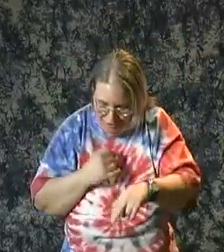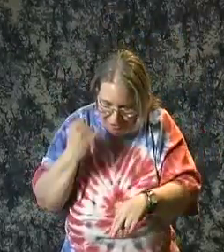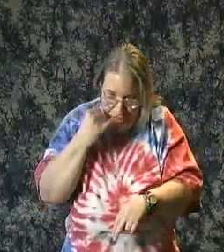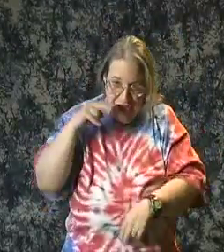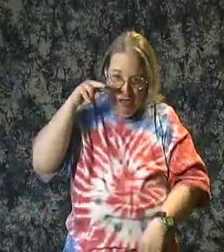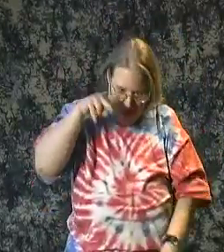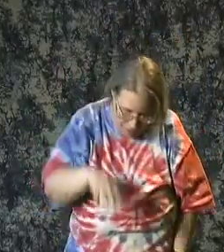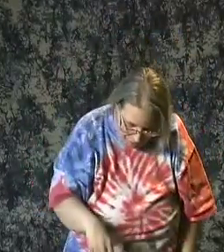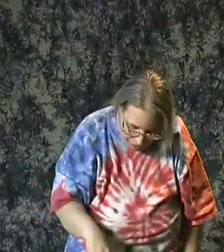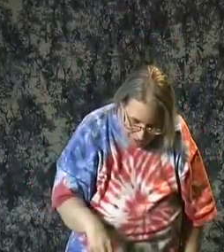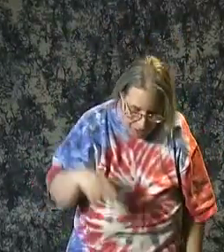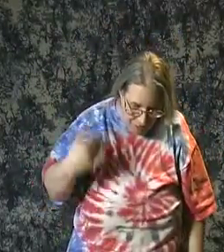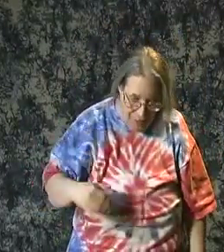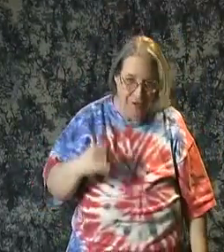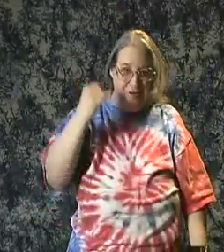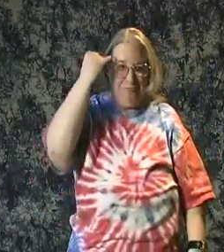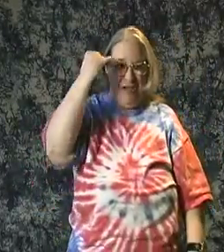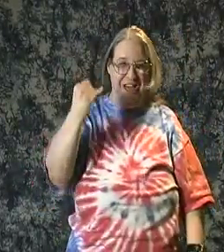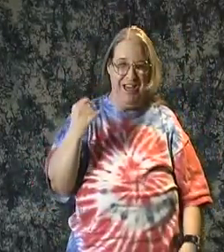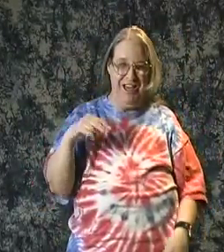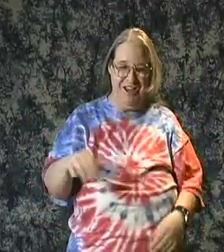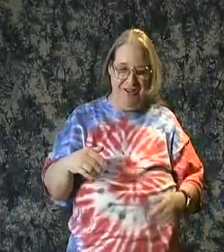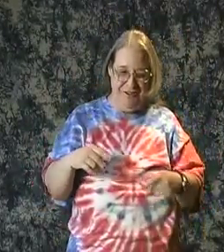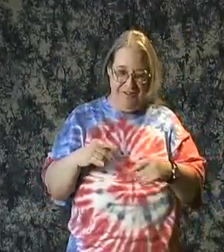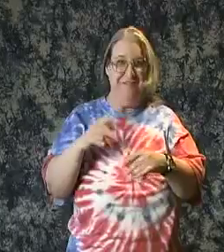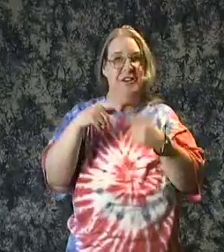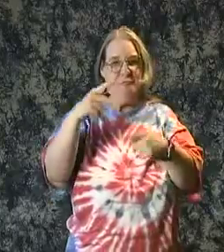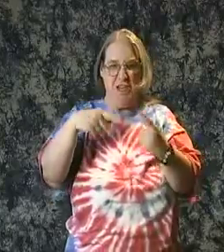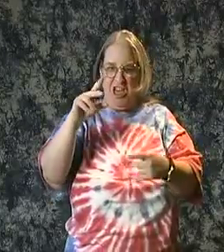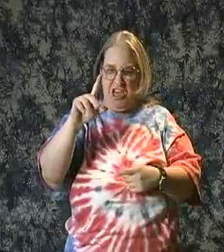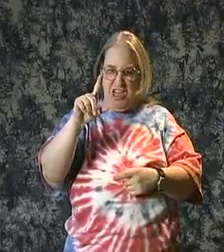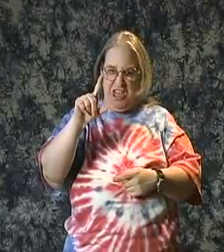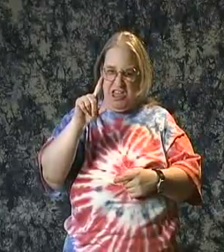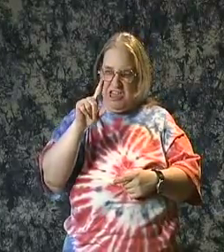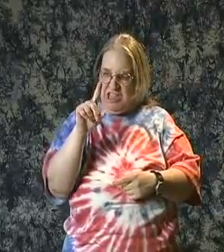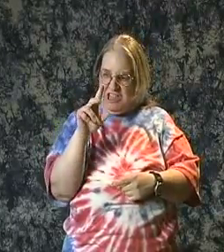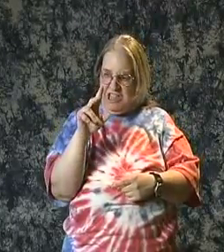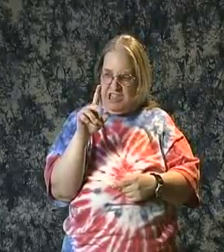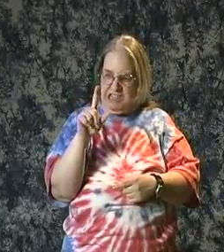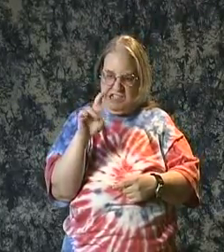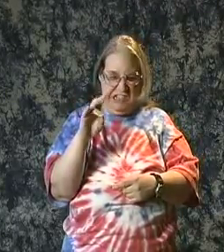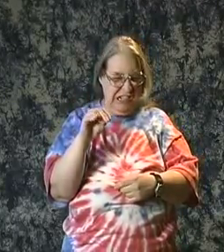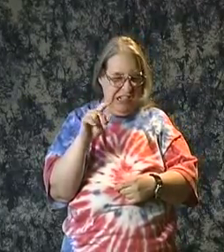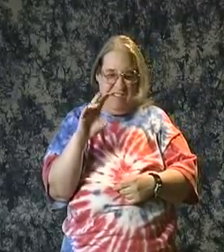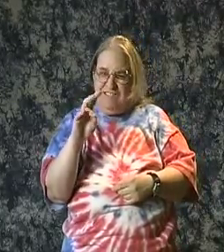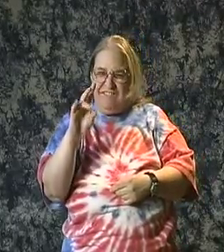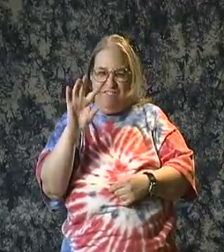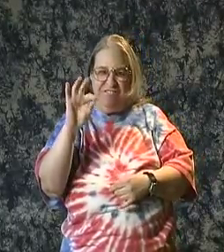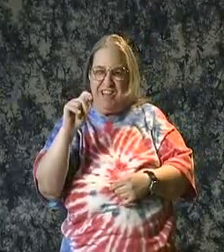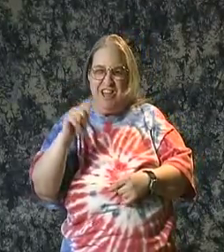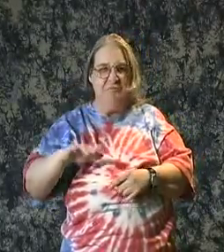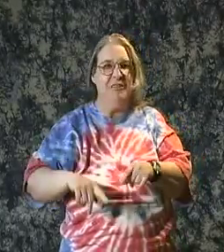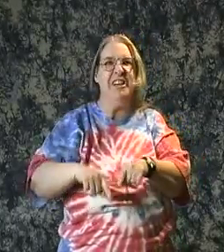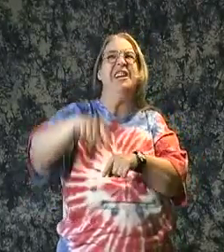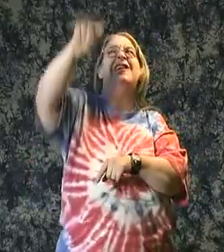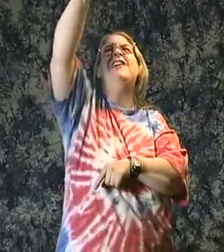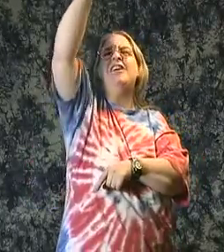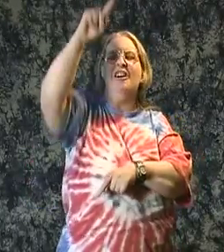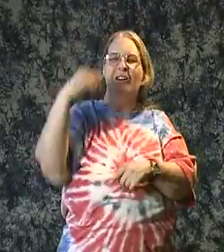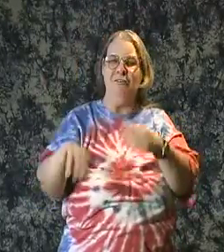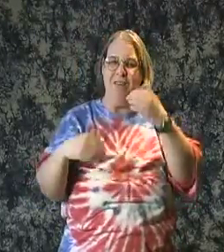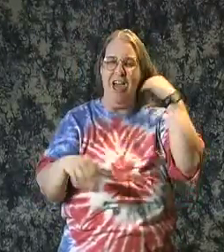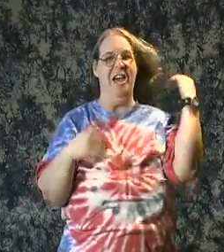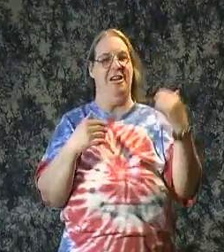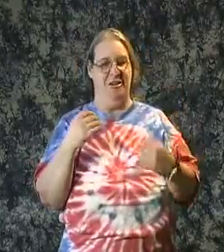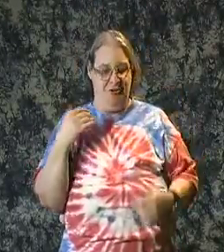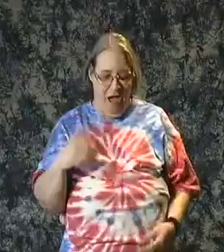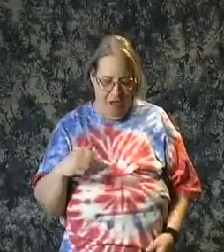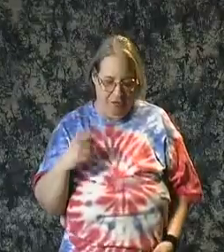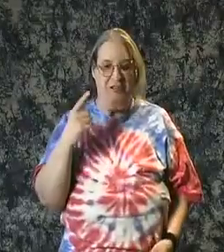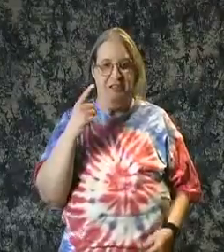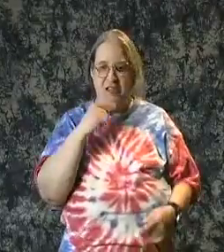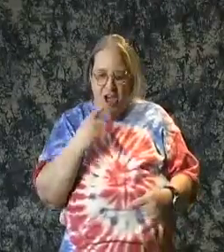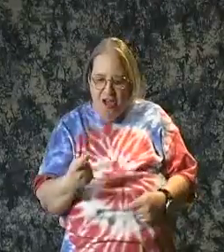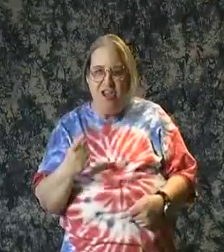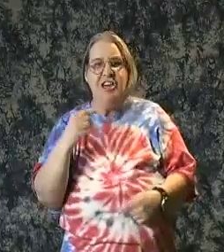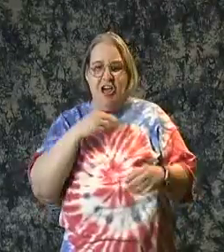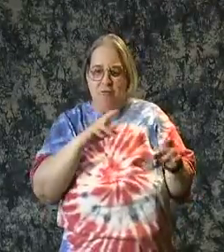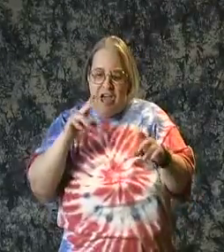I looked down, it was about 70 feet from the top to the bottom. Phew.